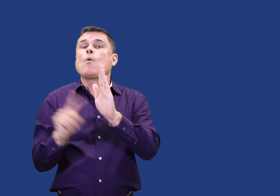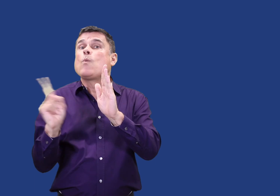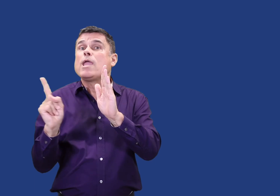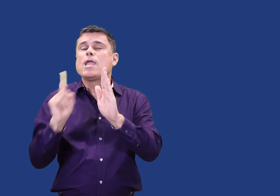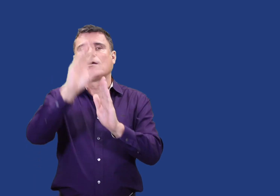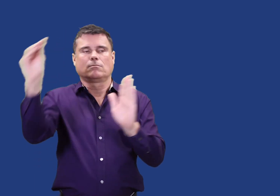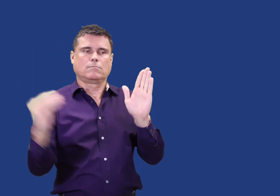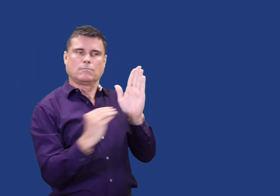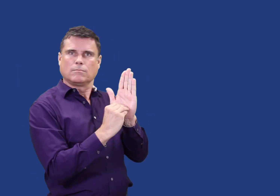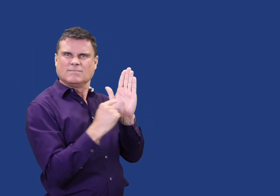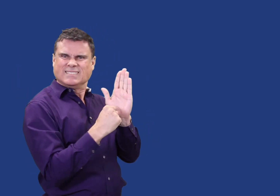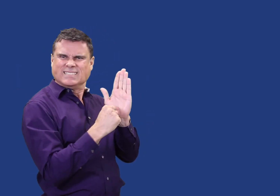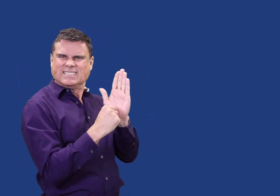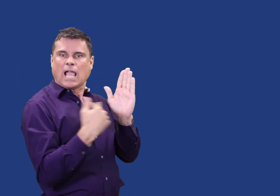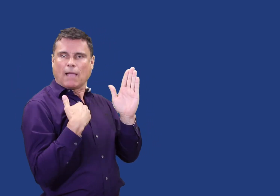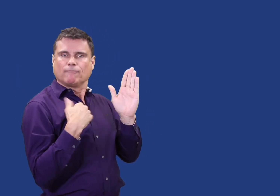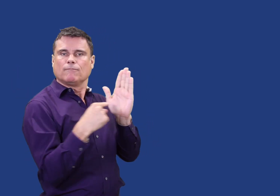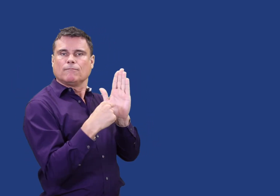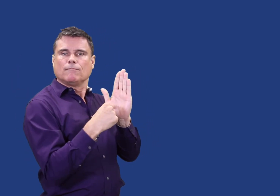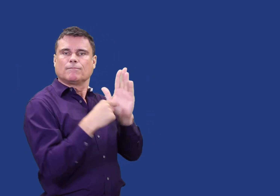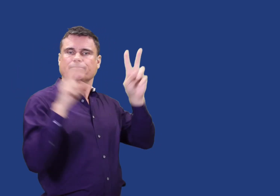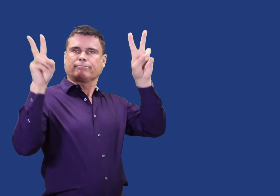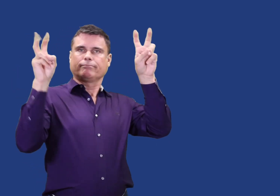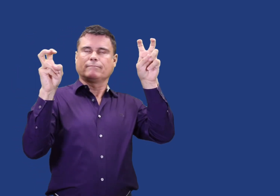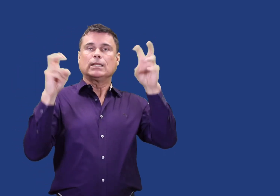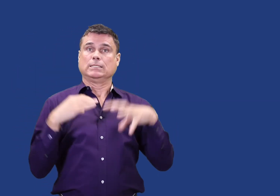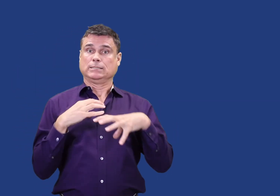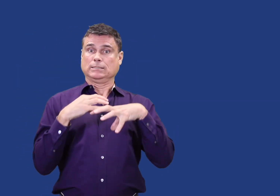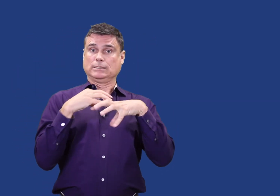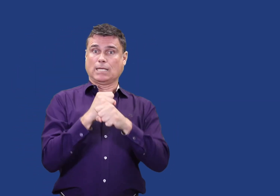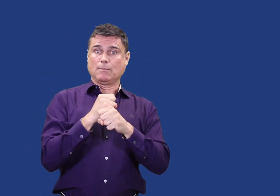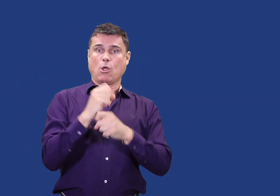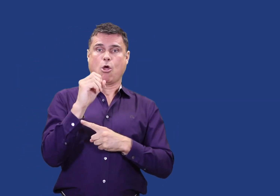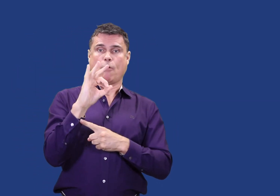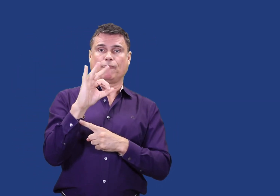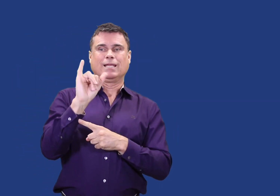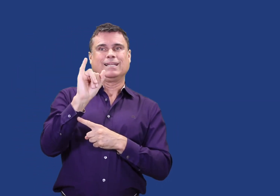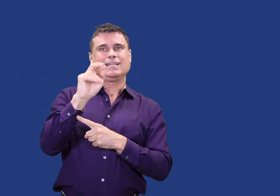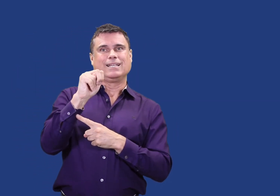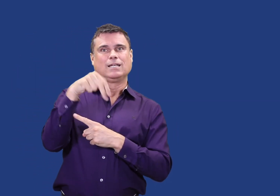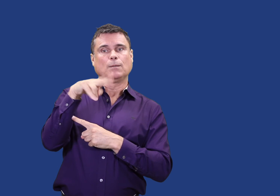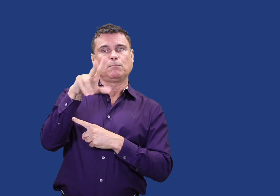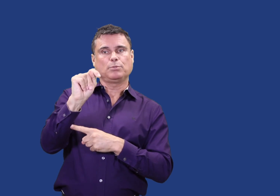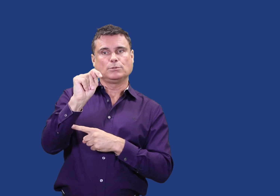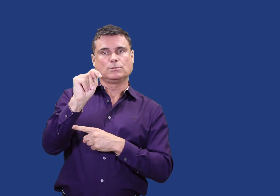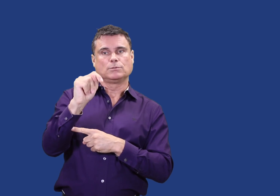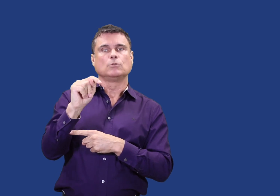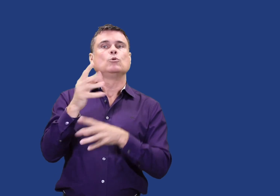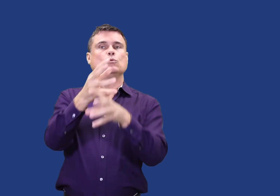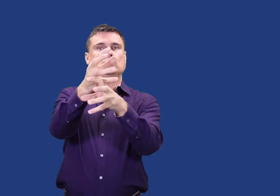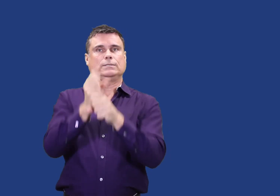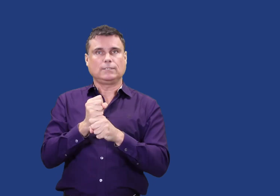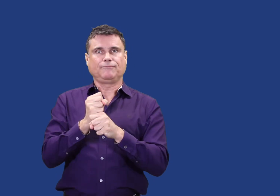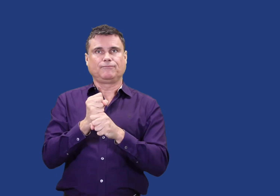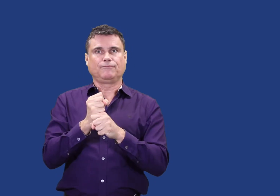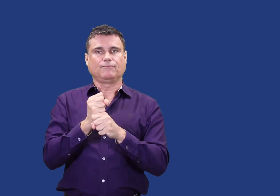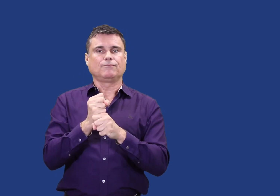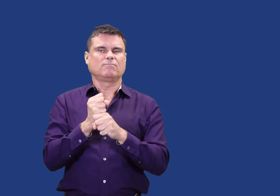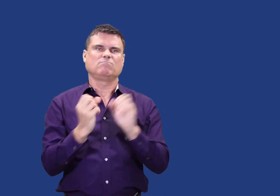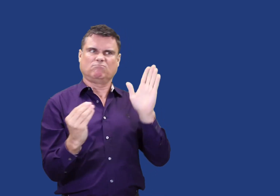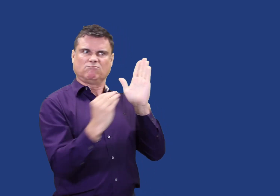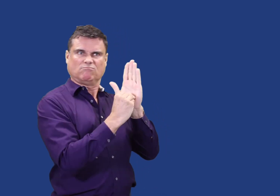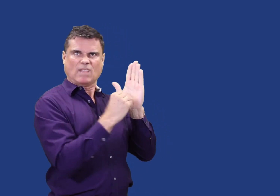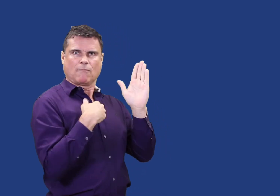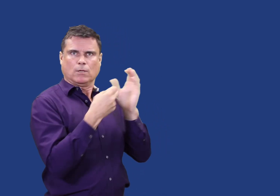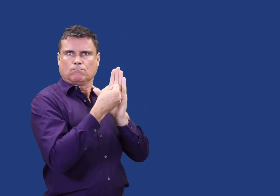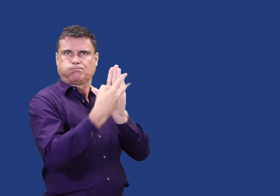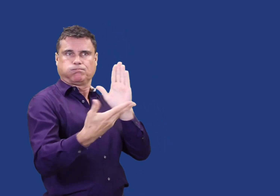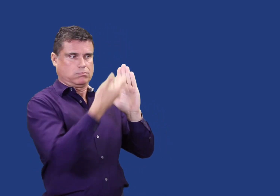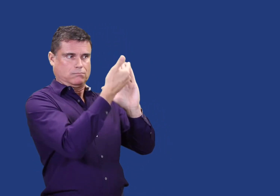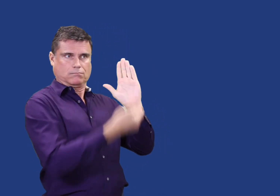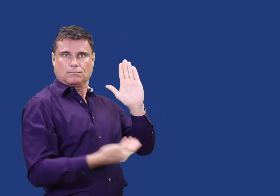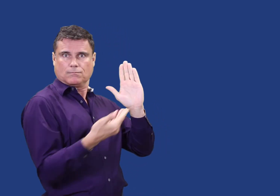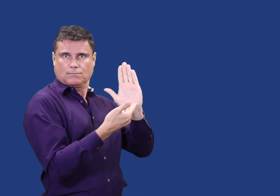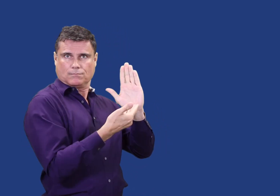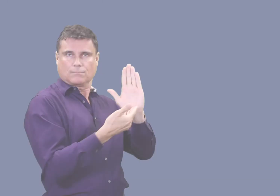IN THE SECTION OF THE FULL REPORT, TITLED "SUMMARY OF INPUT RECEIVED."